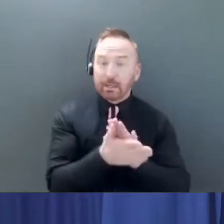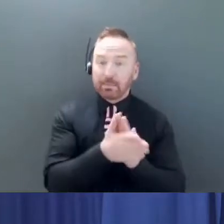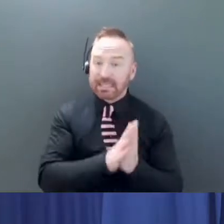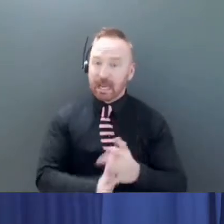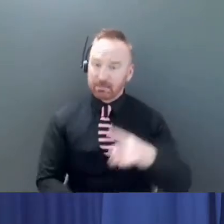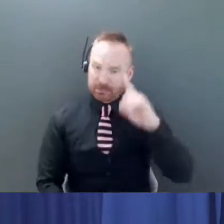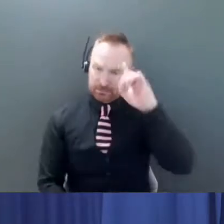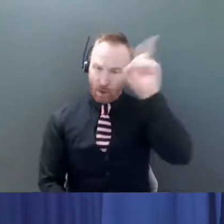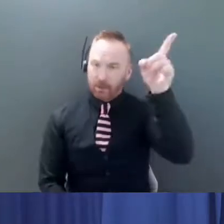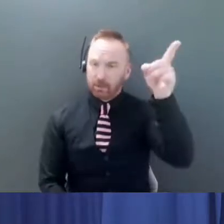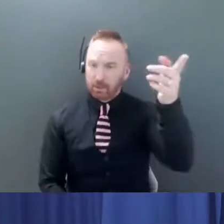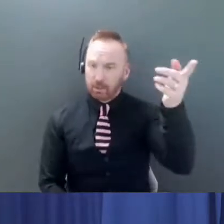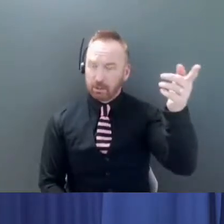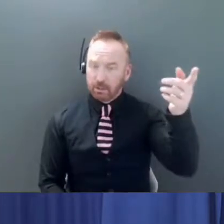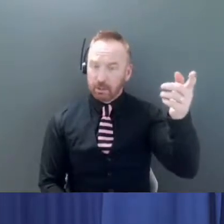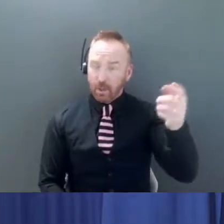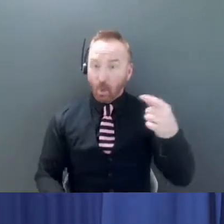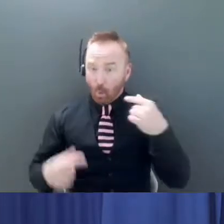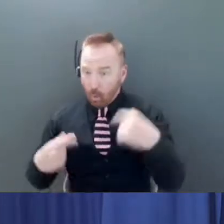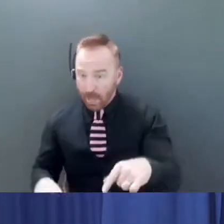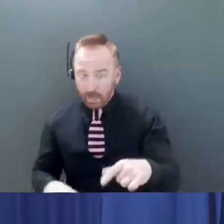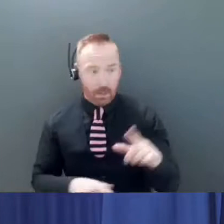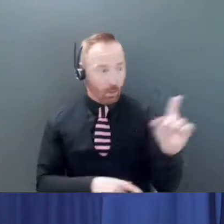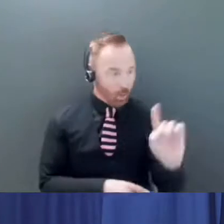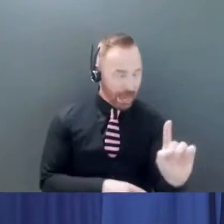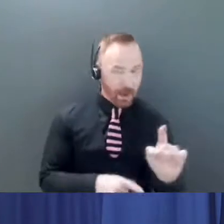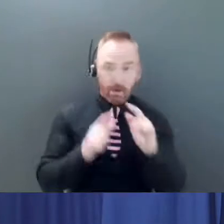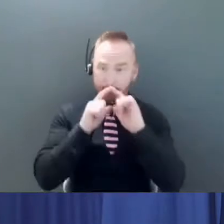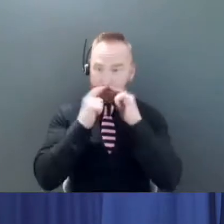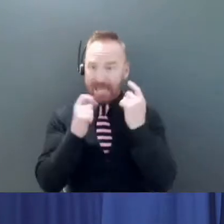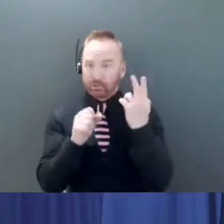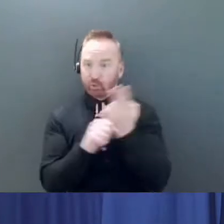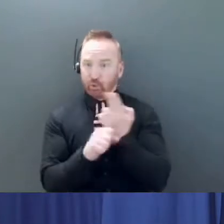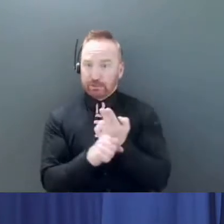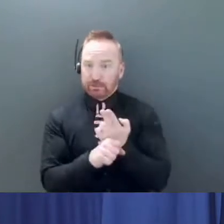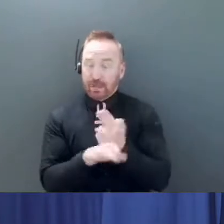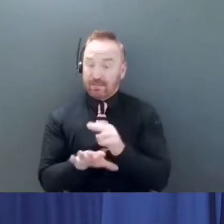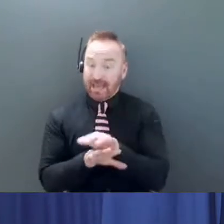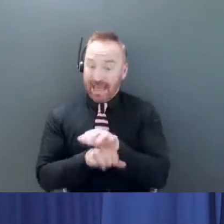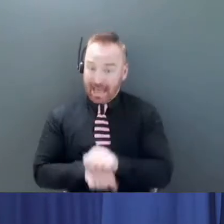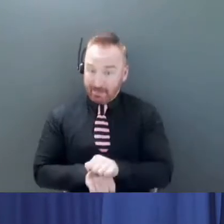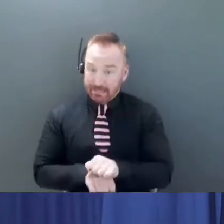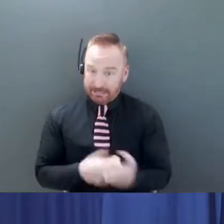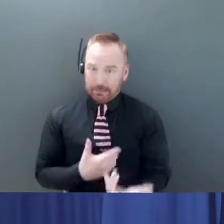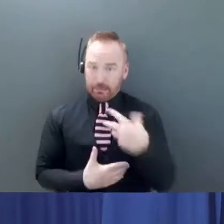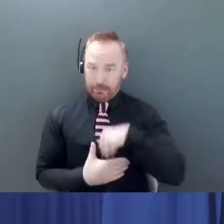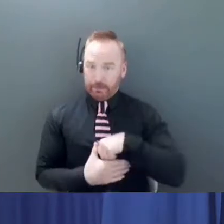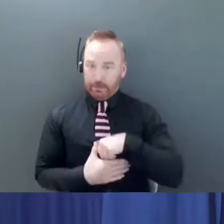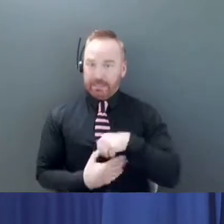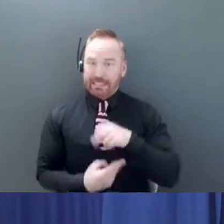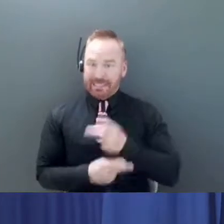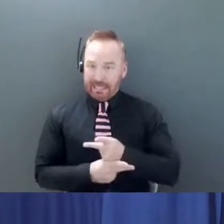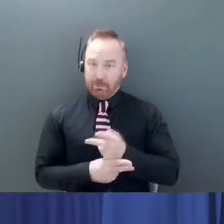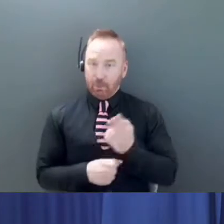Note again that mask usage will remain in place and continue at